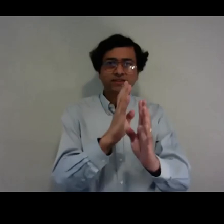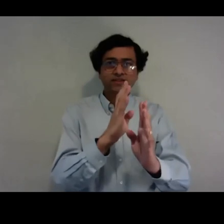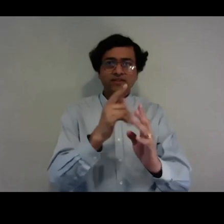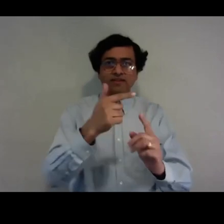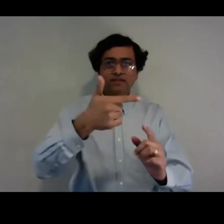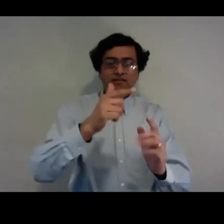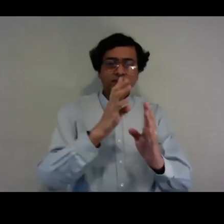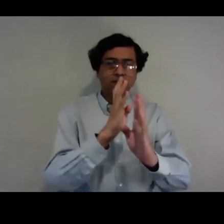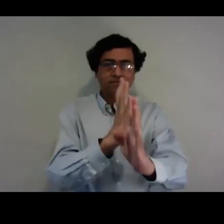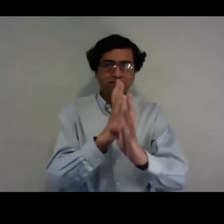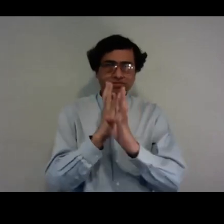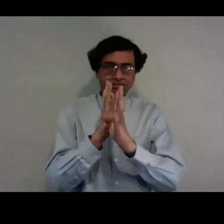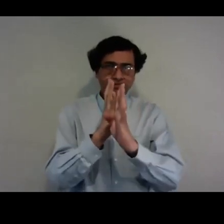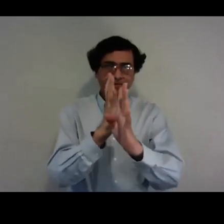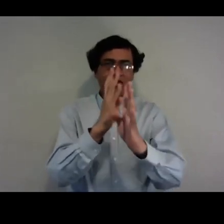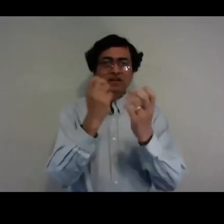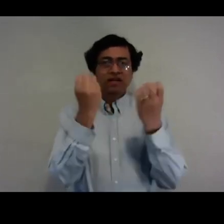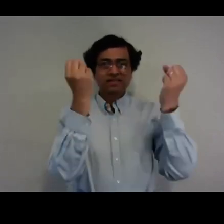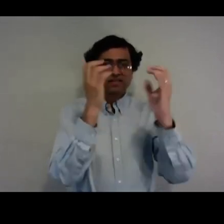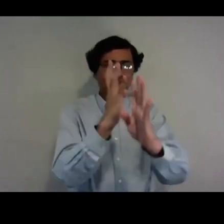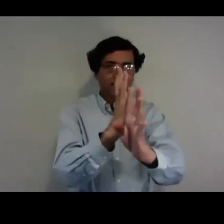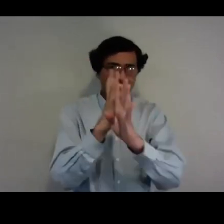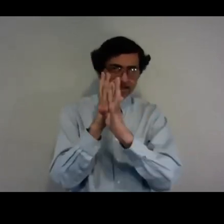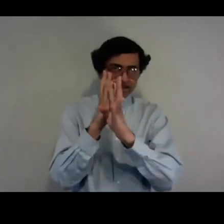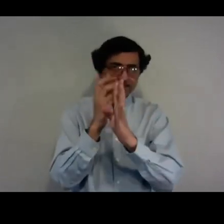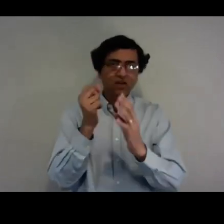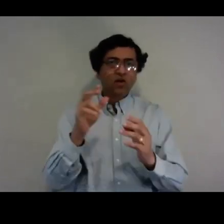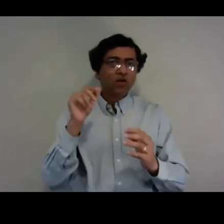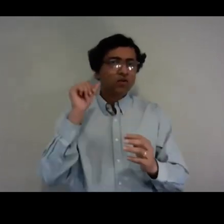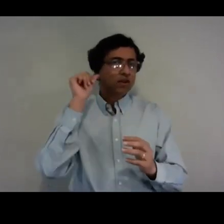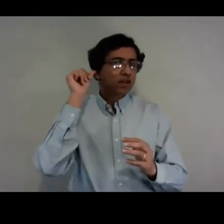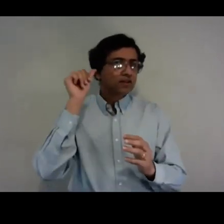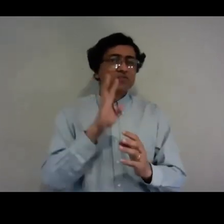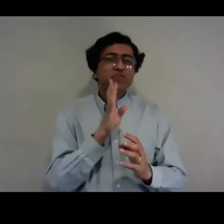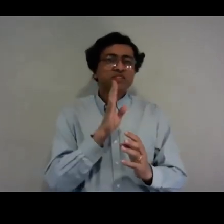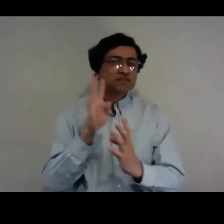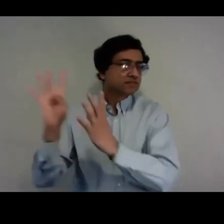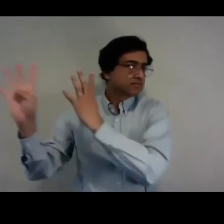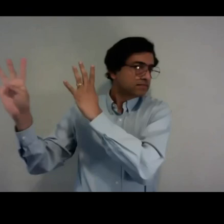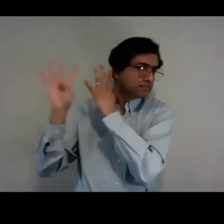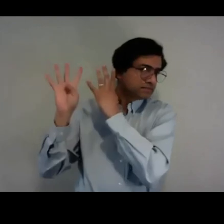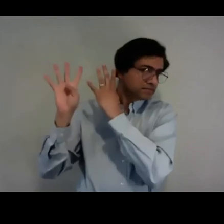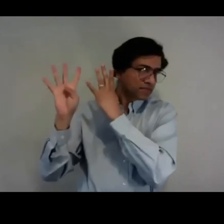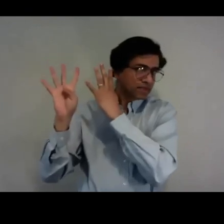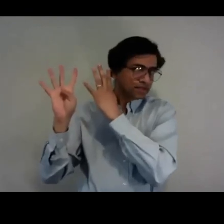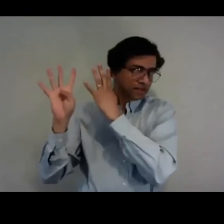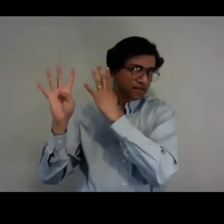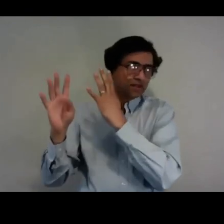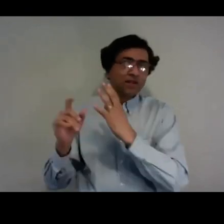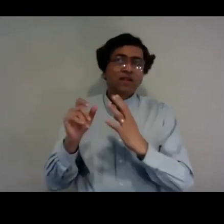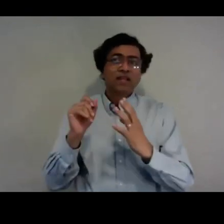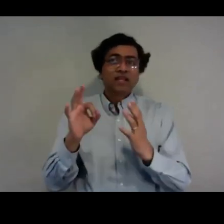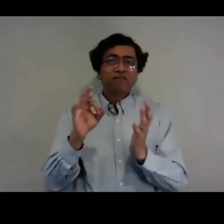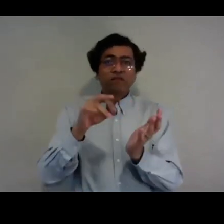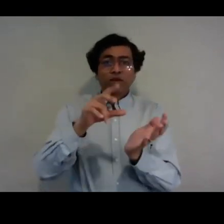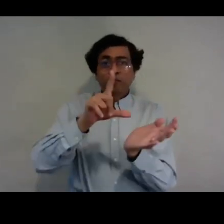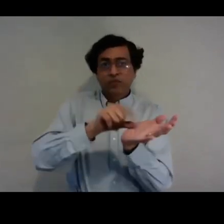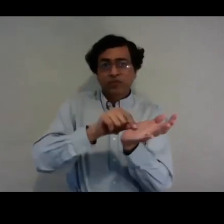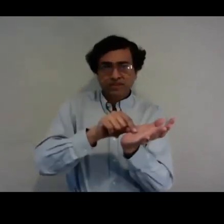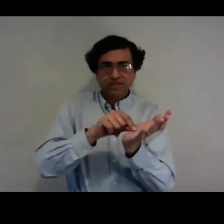What I was saying before is that communication is bidirectional and bimodal.